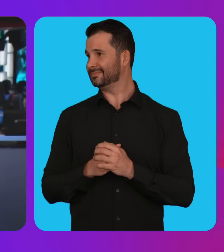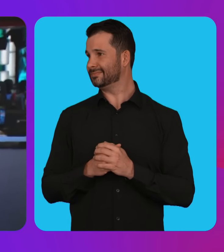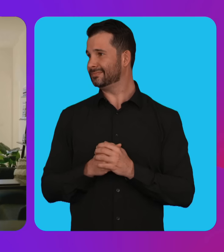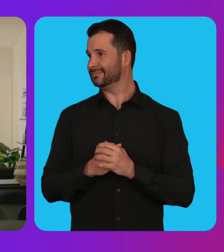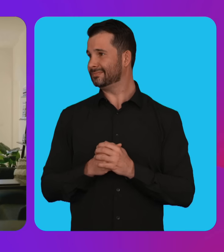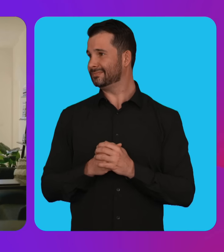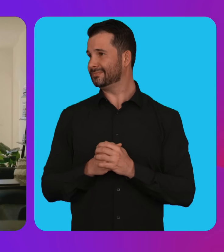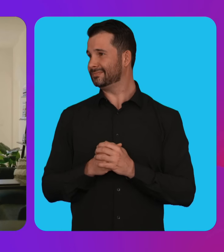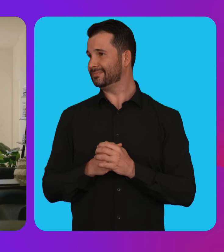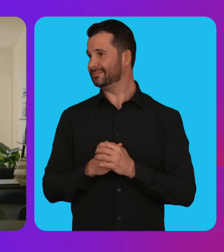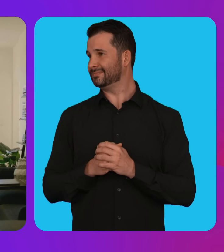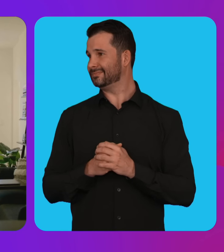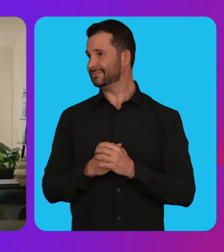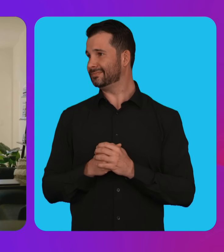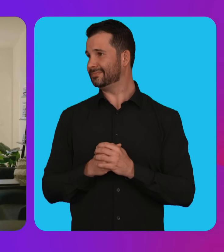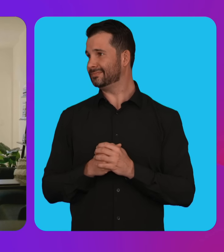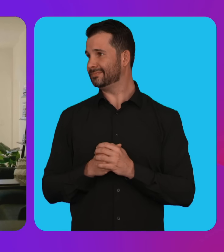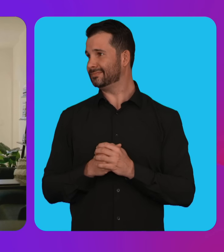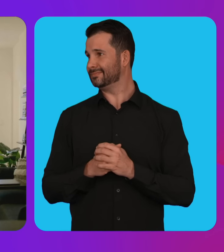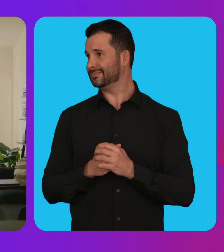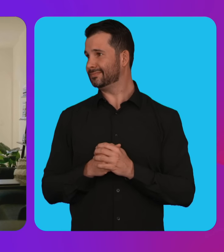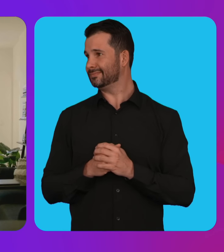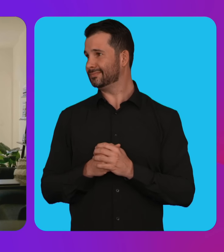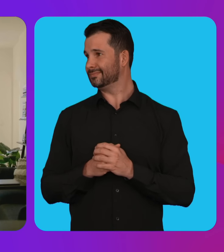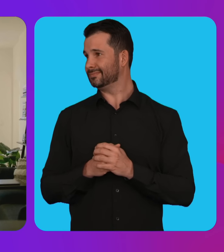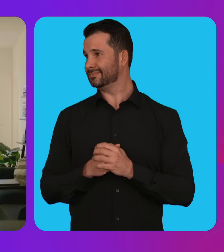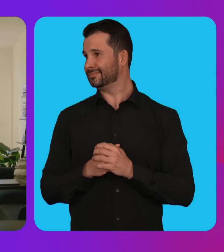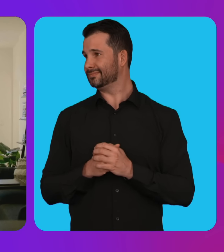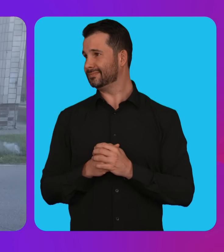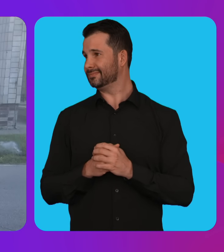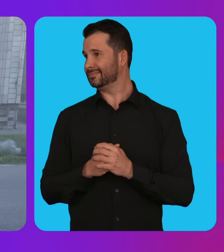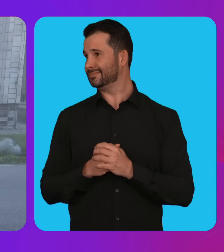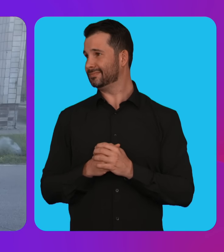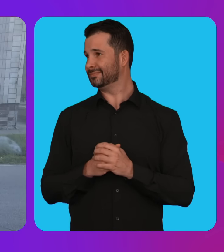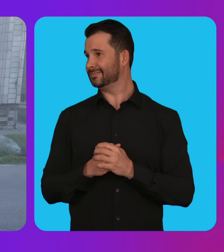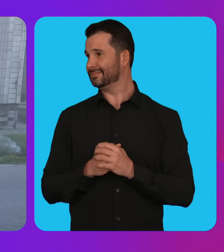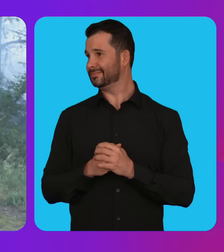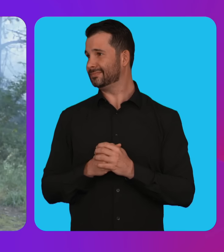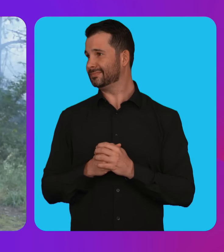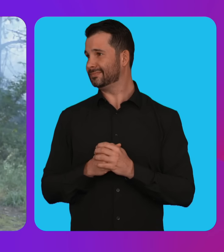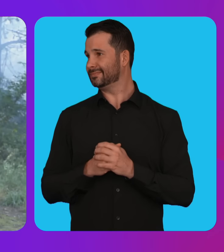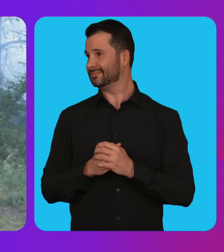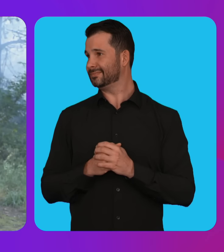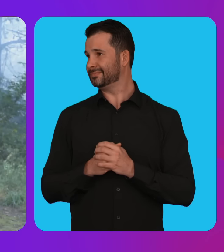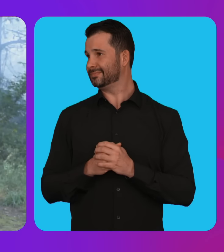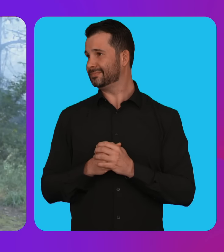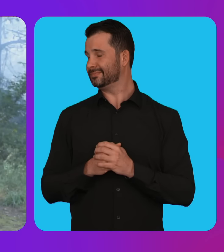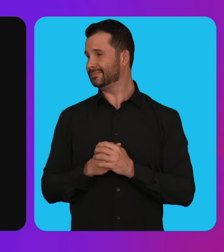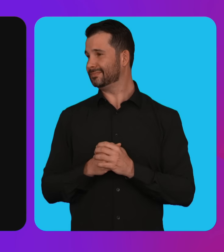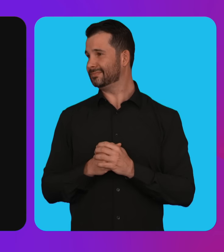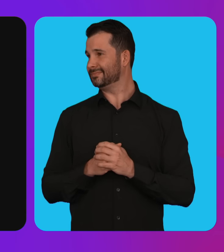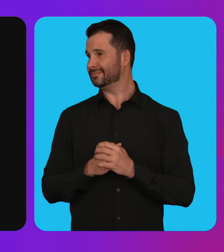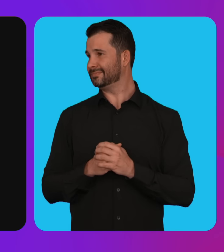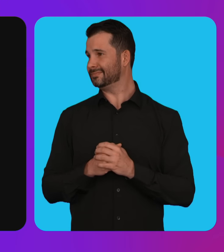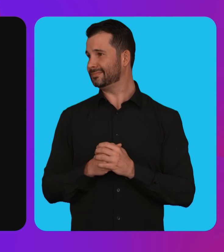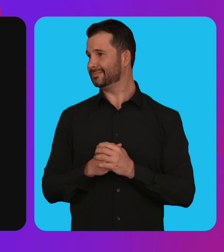Paying more than $3,000 a month for a one bedroom? [French]